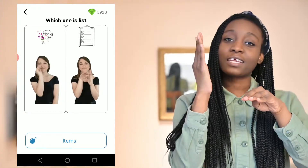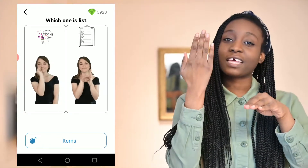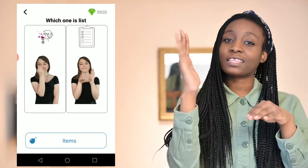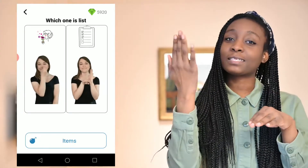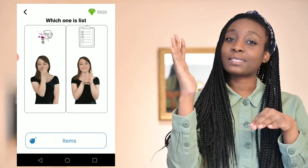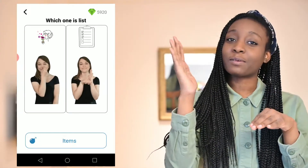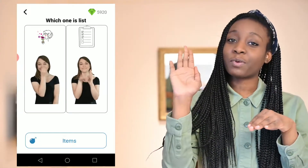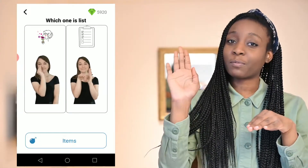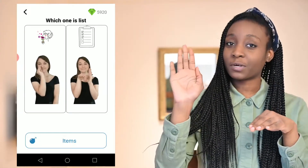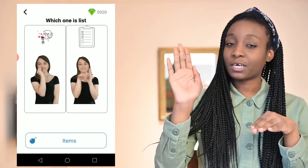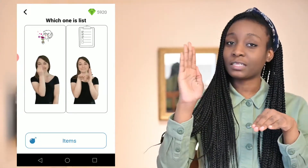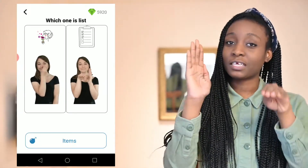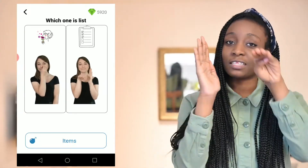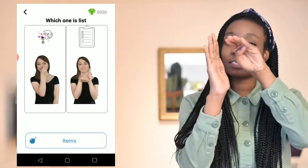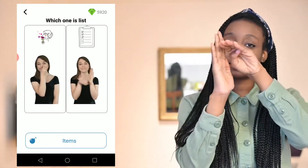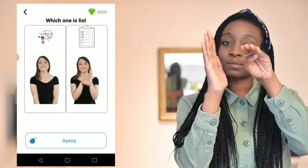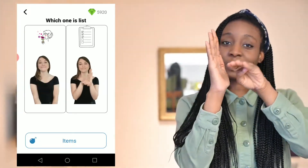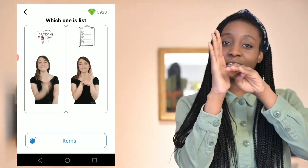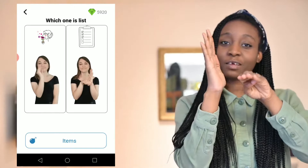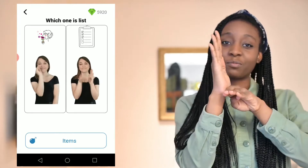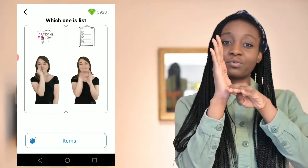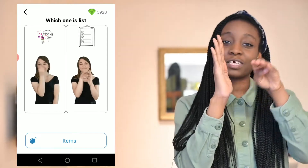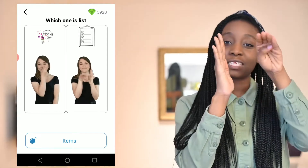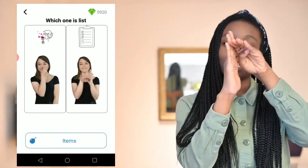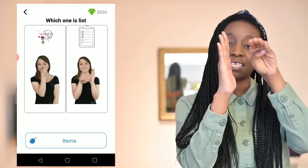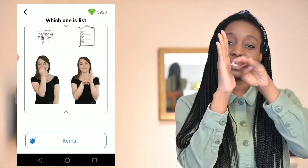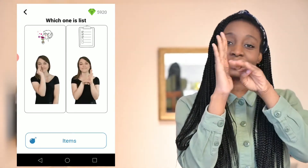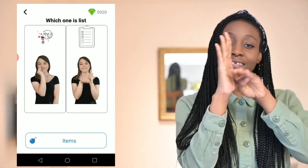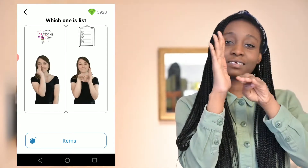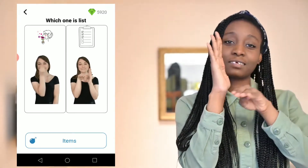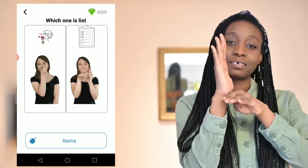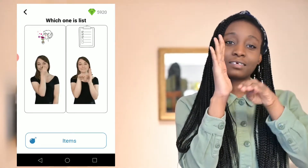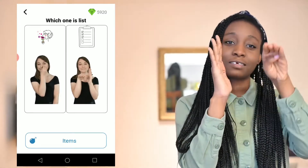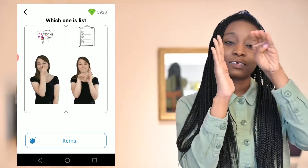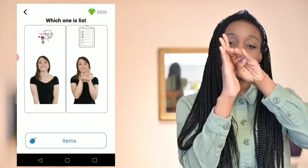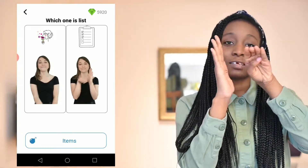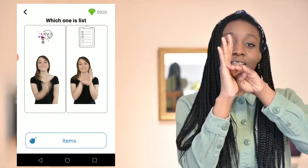like this is a paper and then this is my like bulleted list.